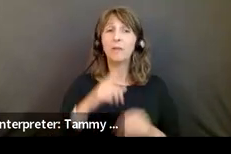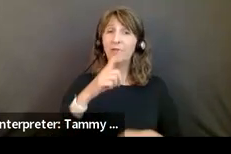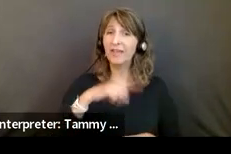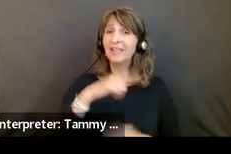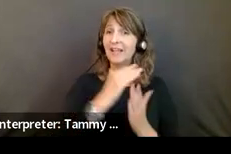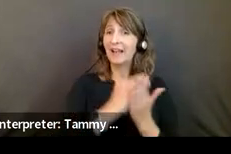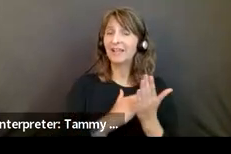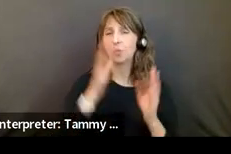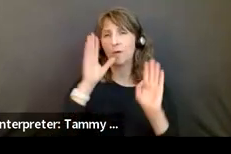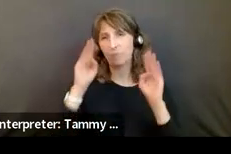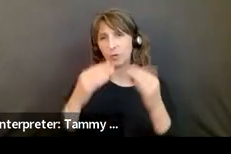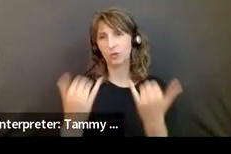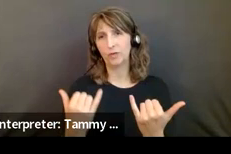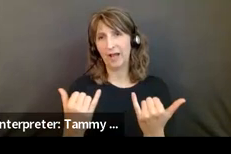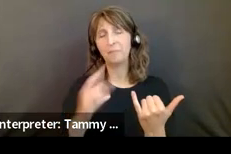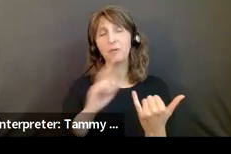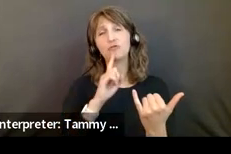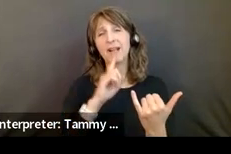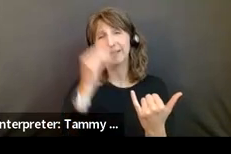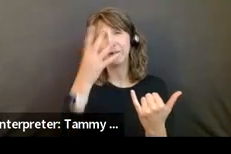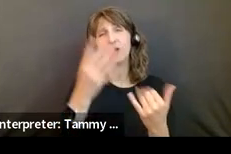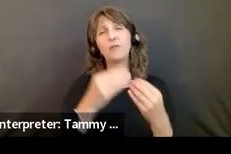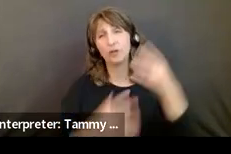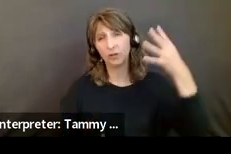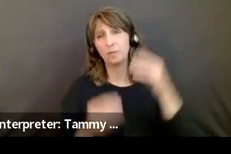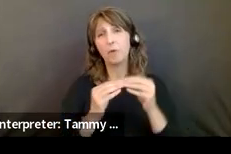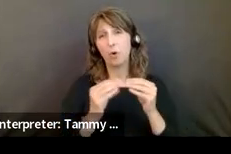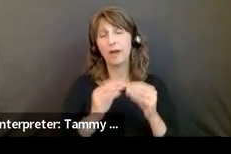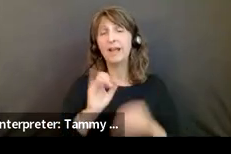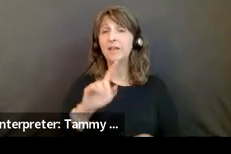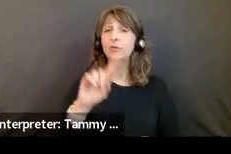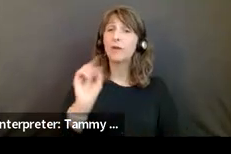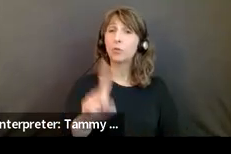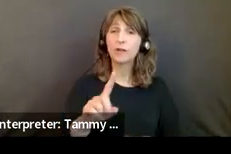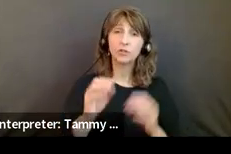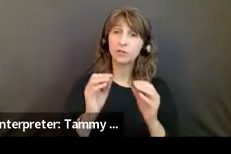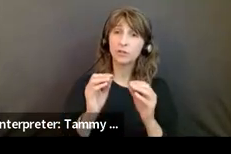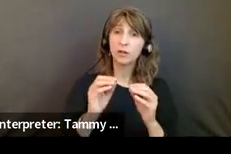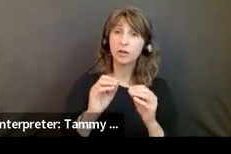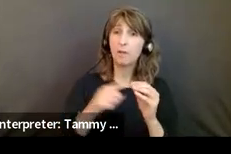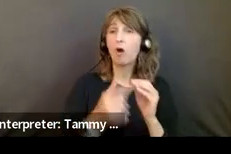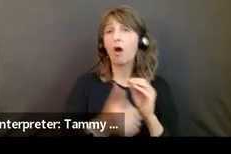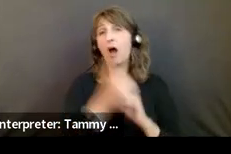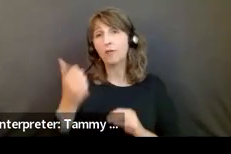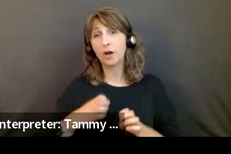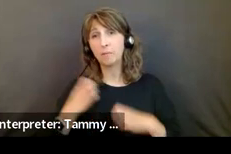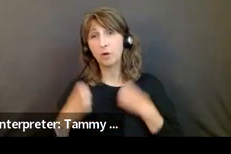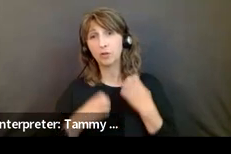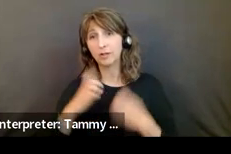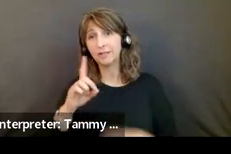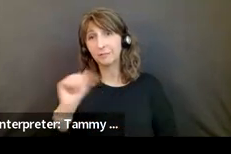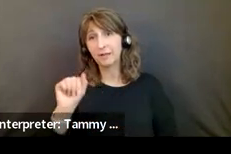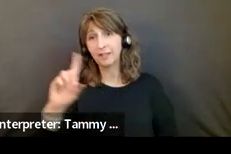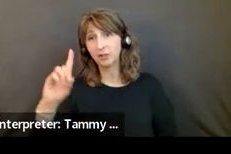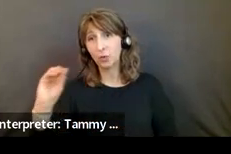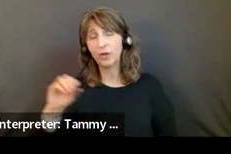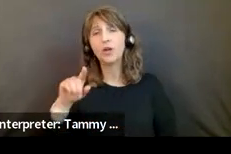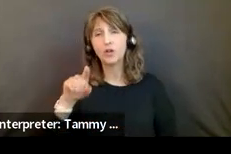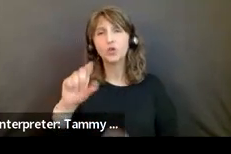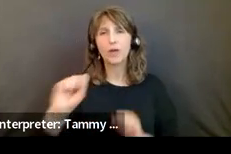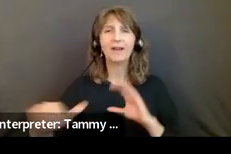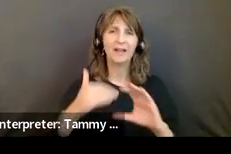And if you have any questions about any other emotional disabilities, disorder at the end of this presentation, I do have my email and you can definitely send me an email.